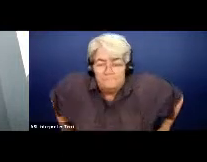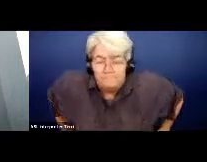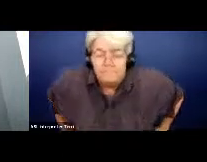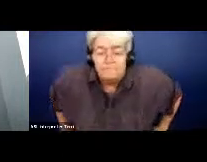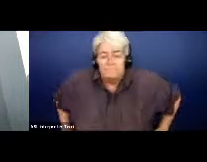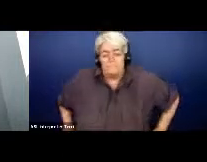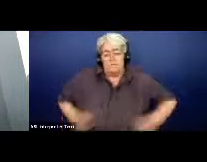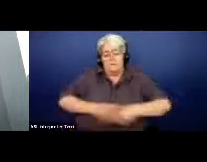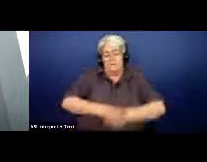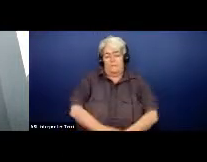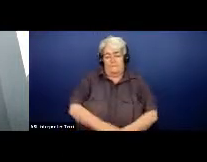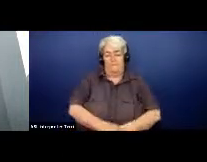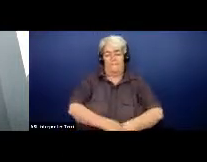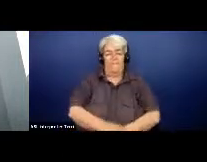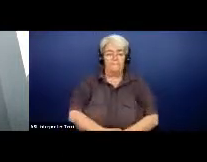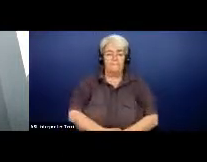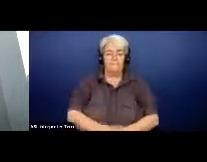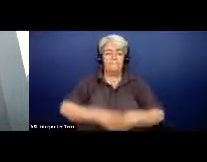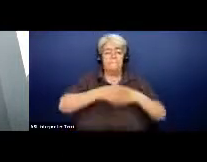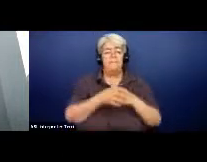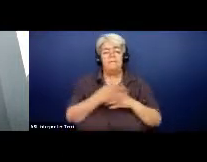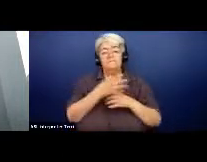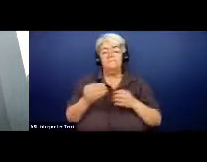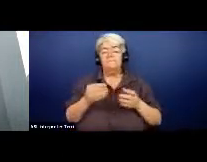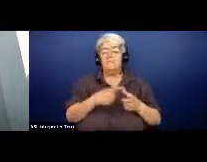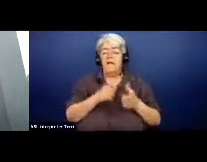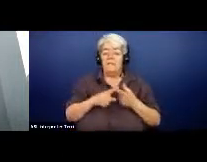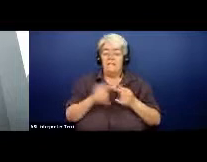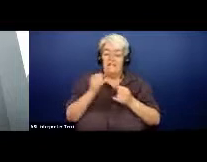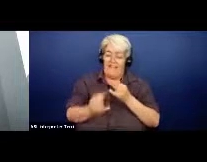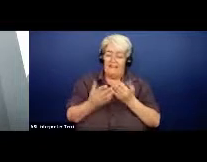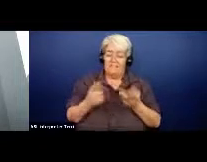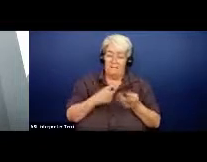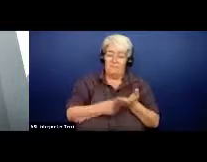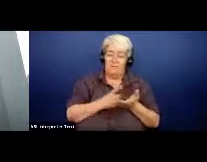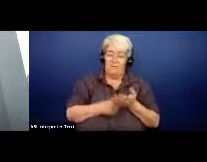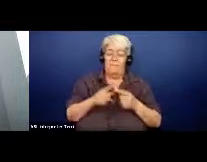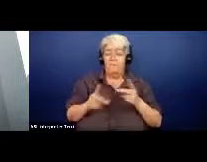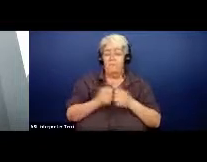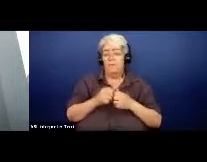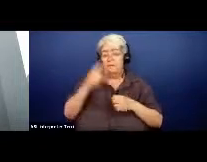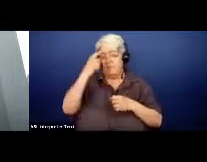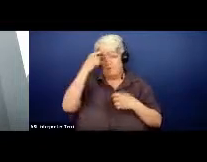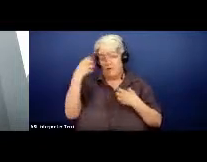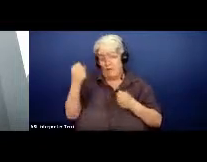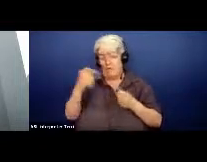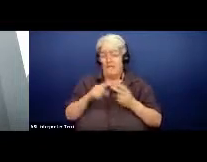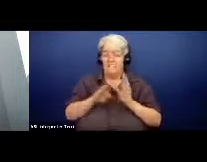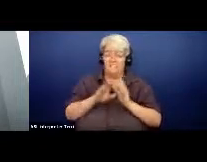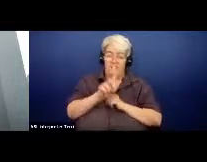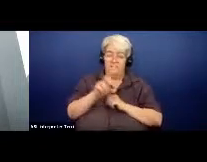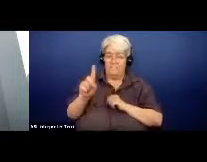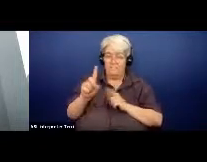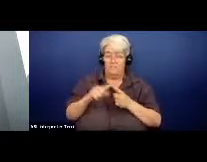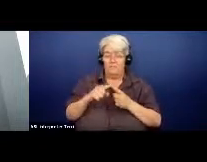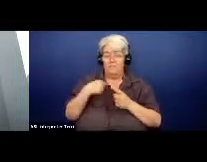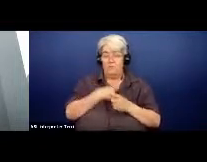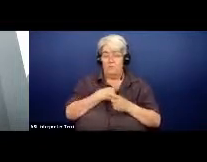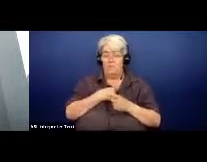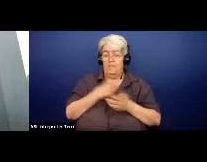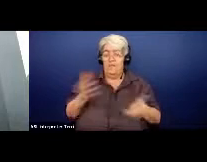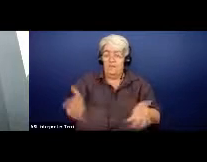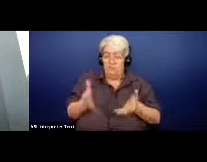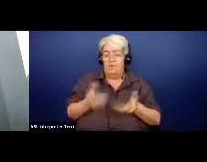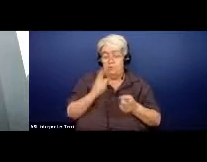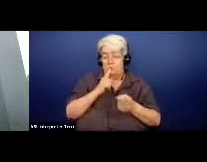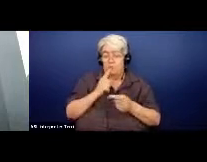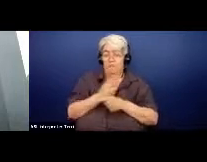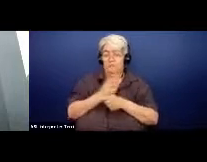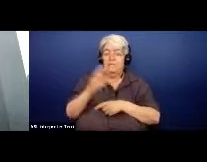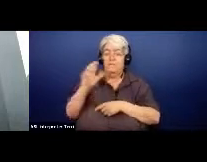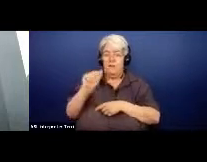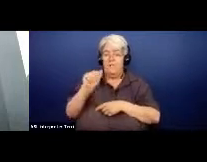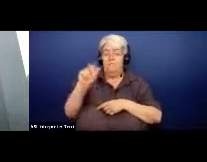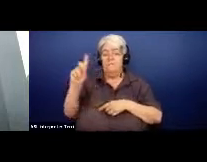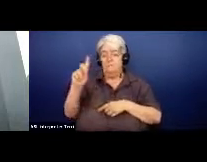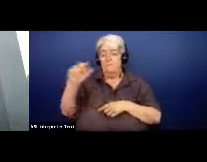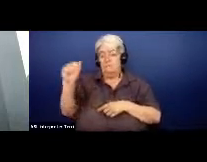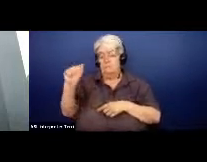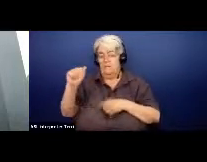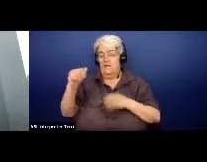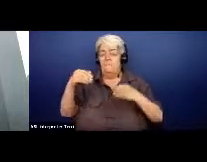map. This is the mandate on the community services kind of